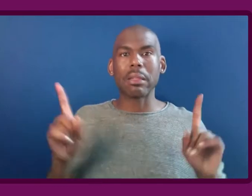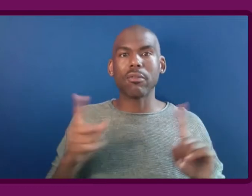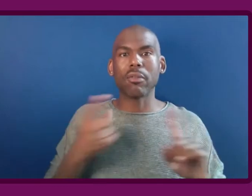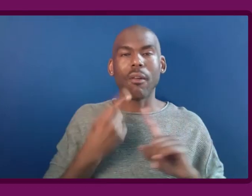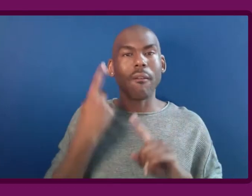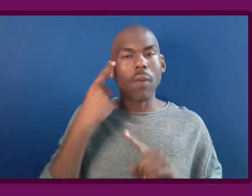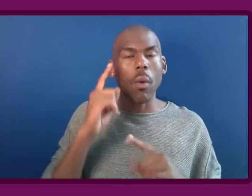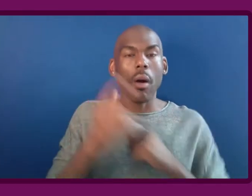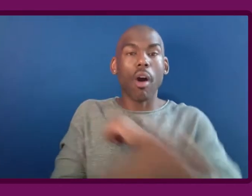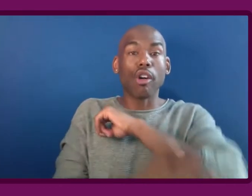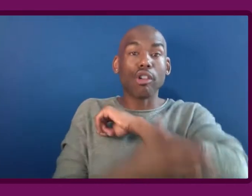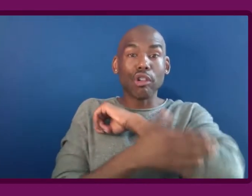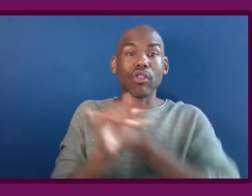Maryangel Garcia-Ramos: It’s very different for countries like